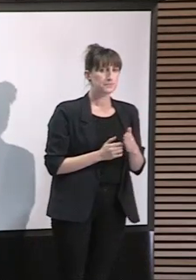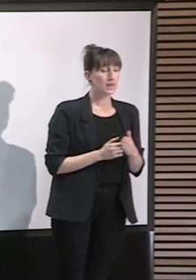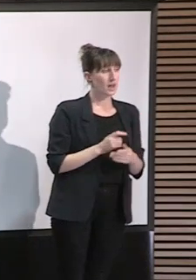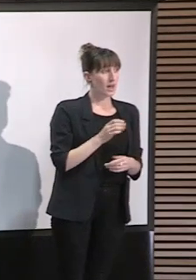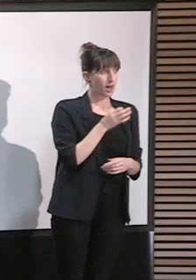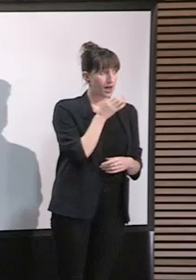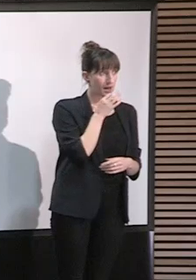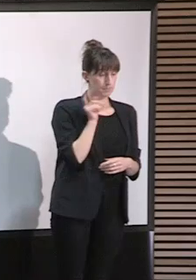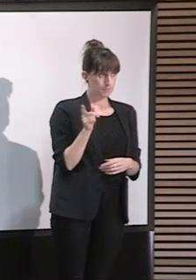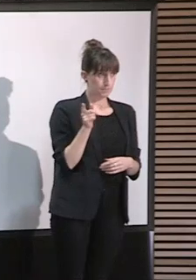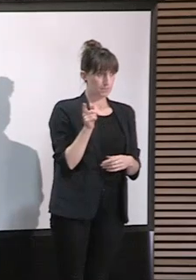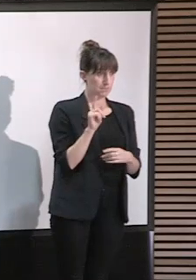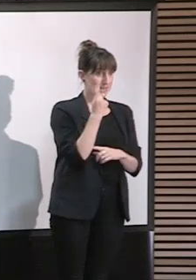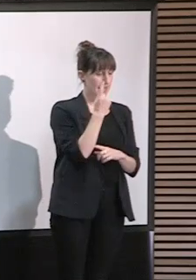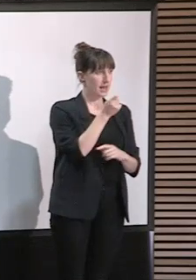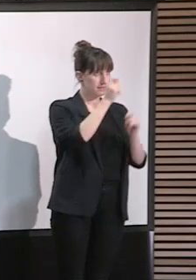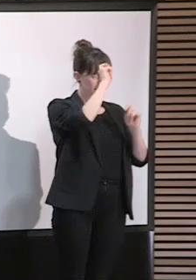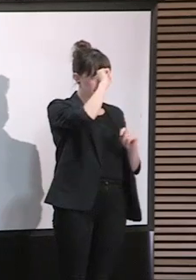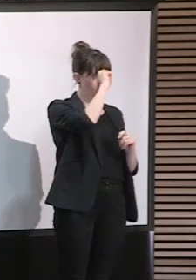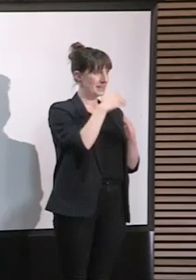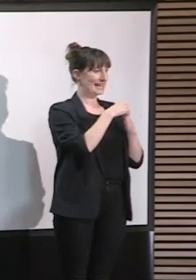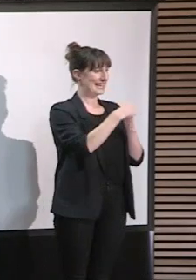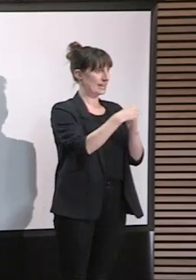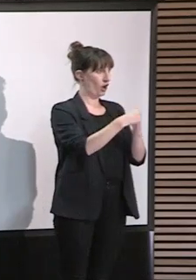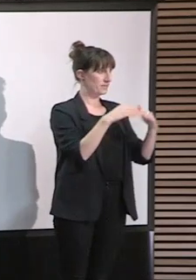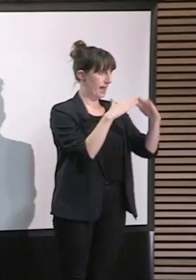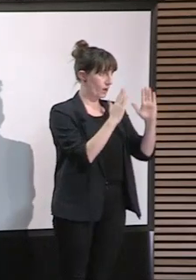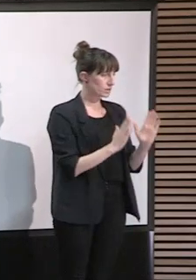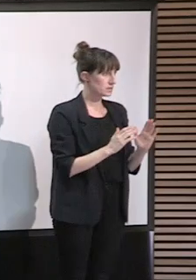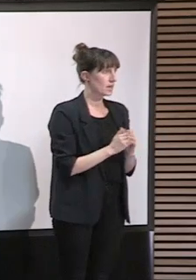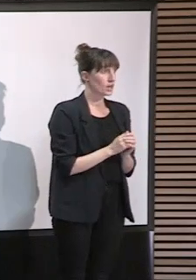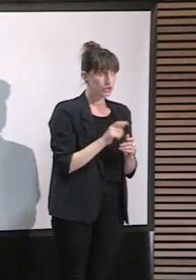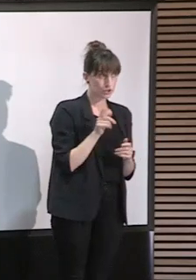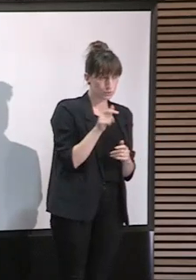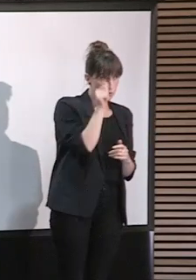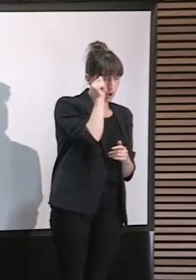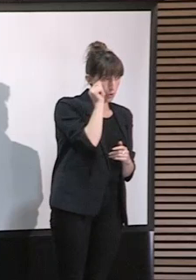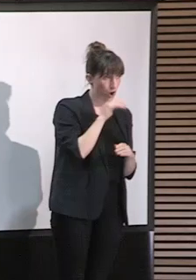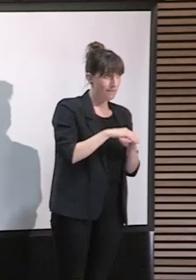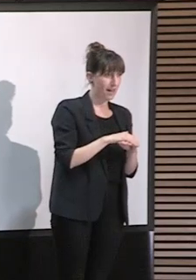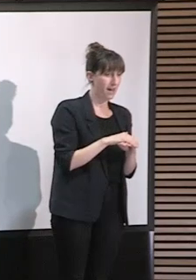Yes you able to give us with your Leader of the House hat on any details